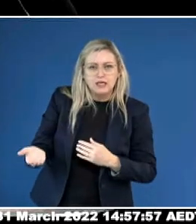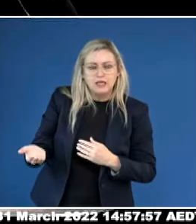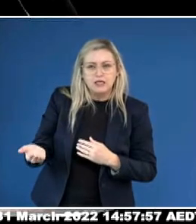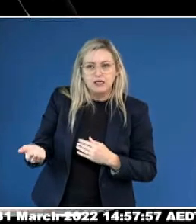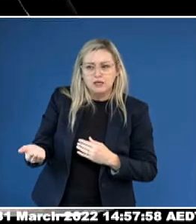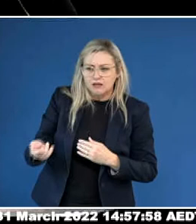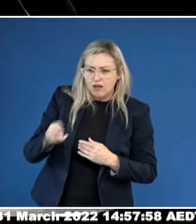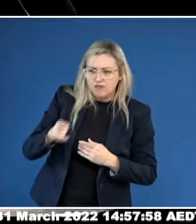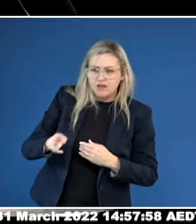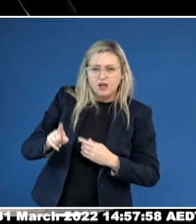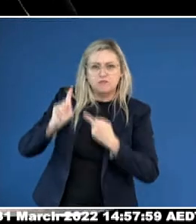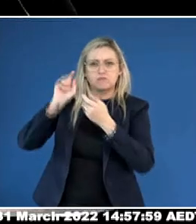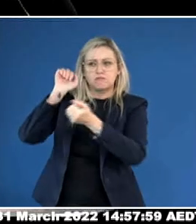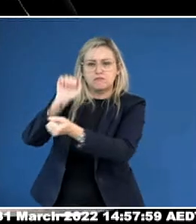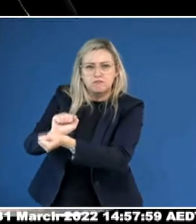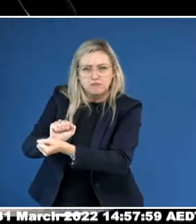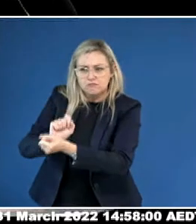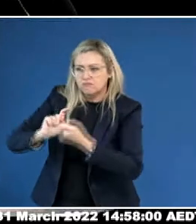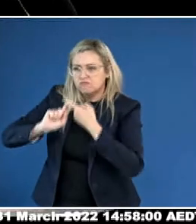detained without conviction?